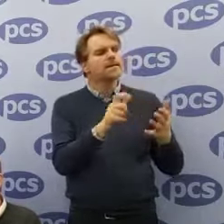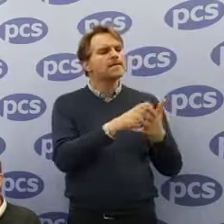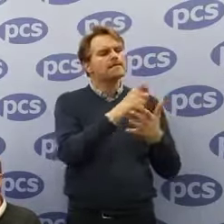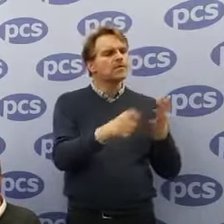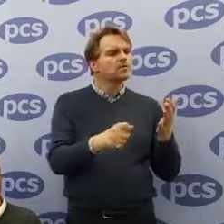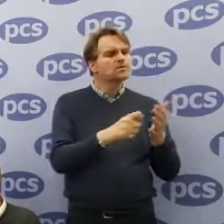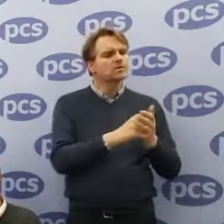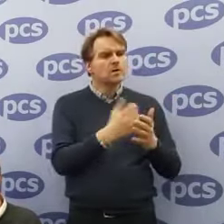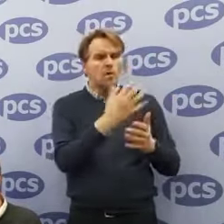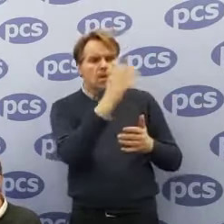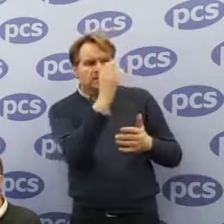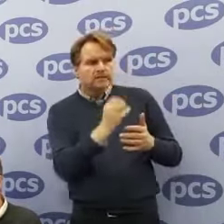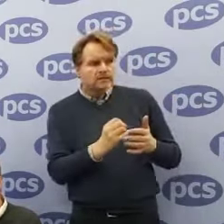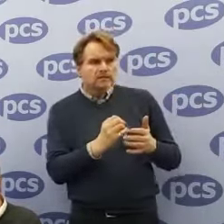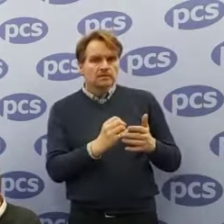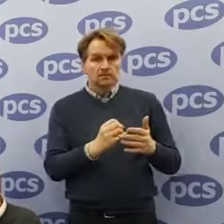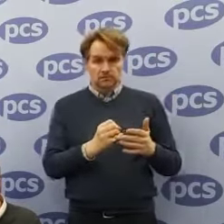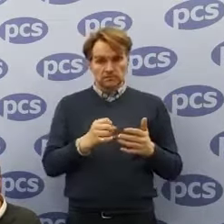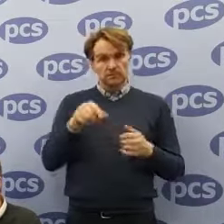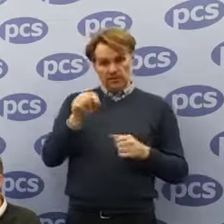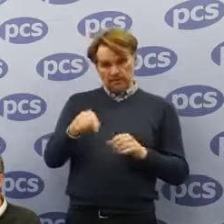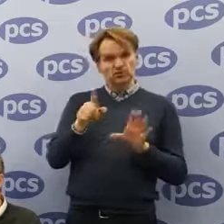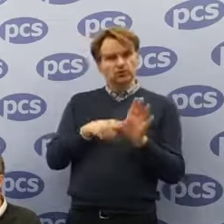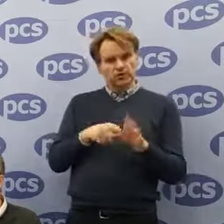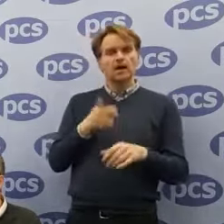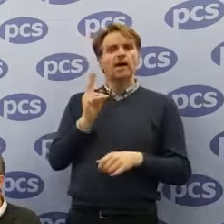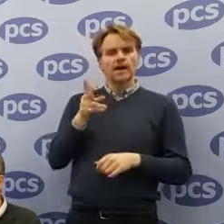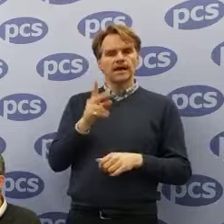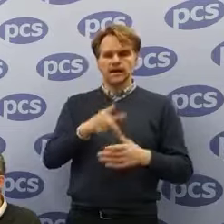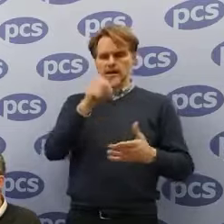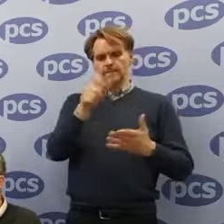again this time we will be constructing the ballot with the view of being able